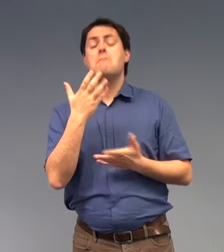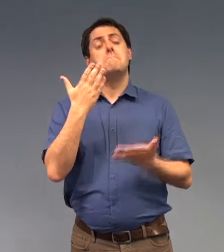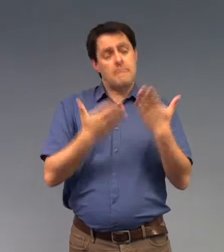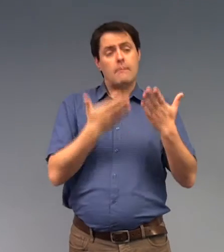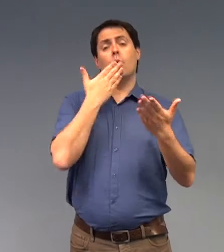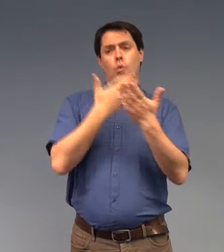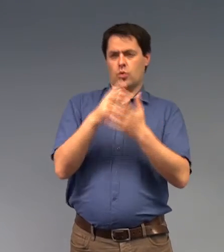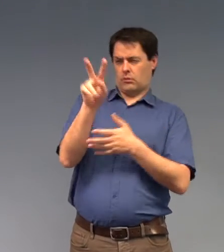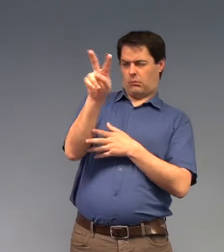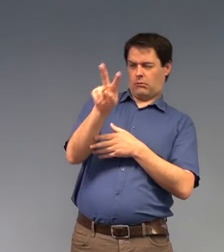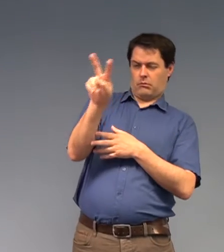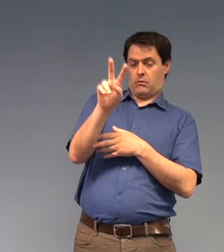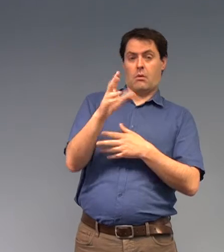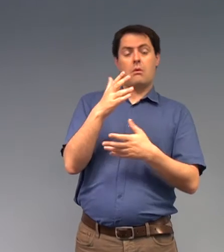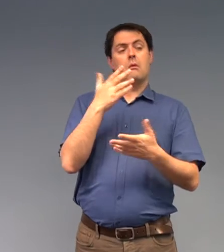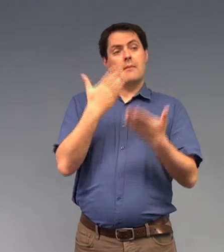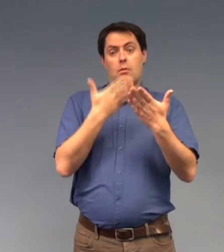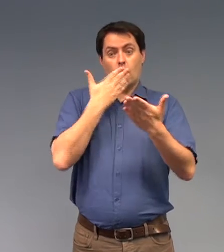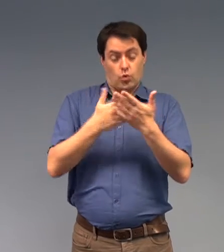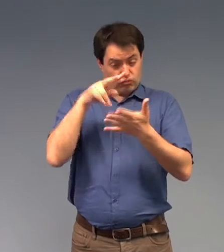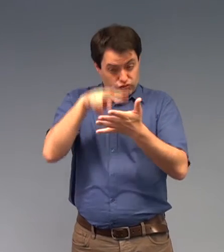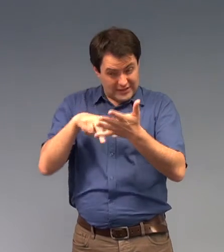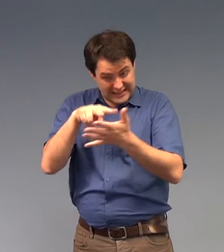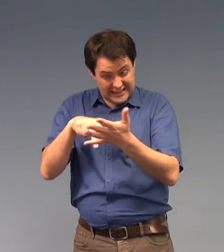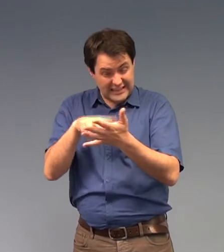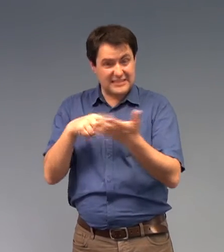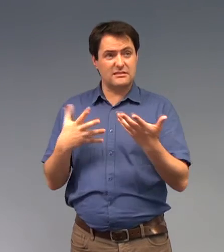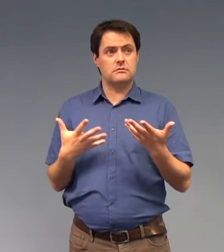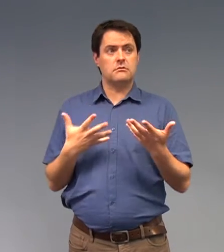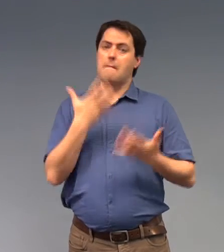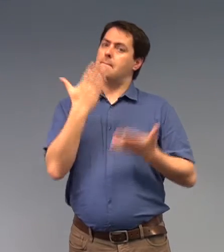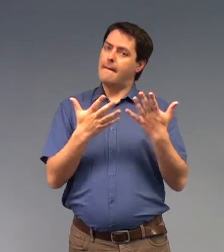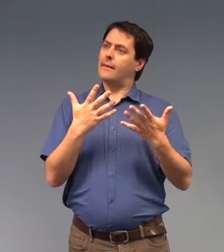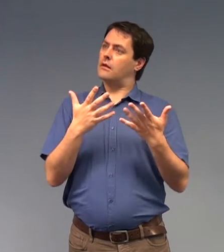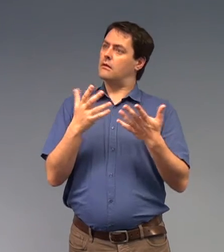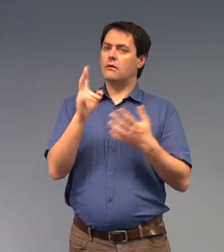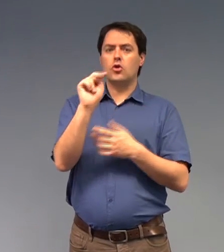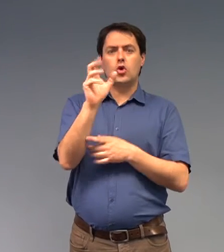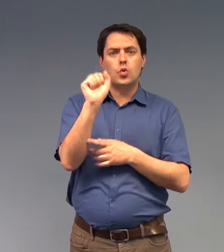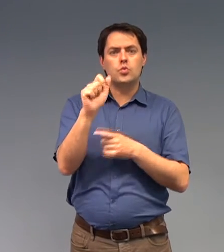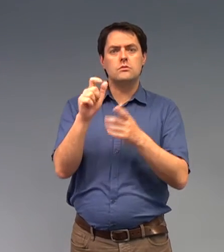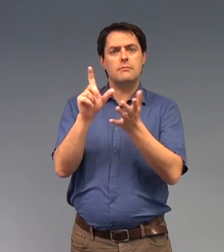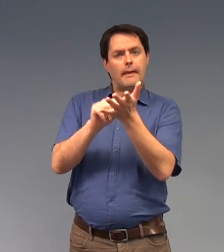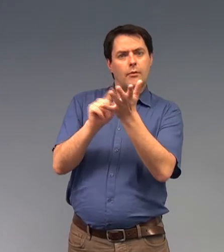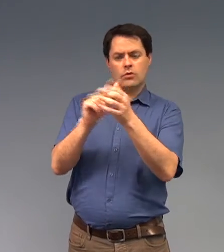And these weren't oral deaf people. They were sign language using Deaf people.